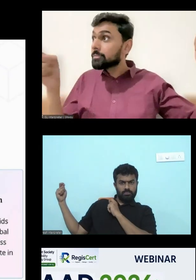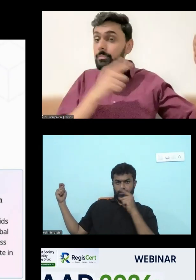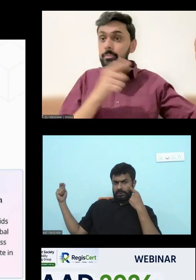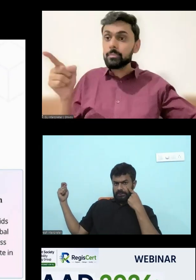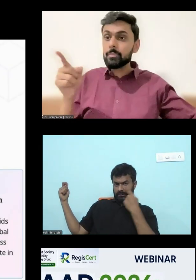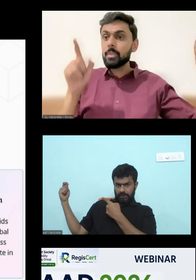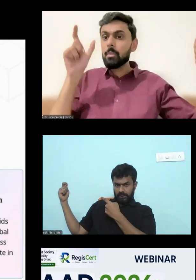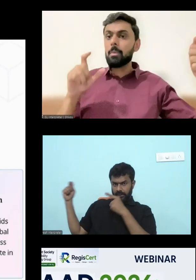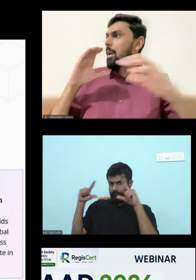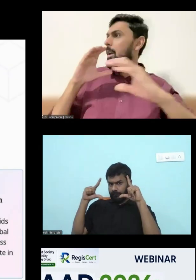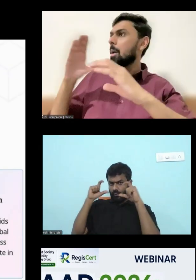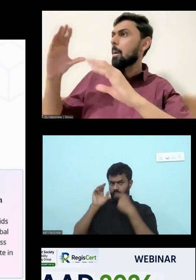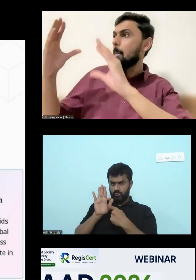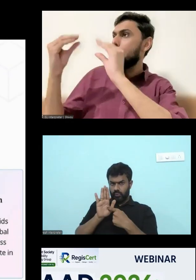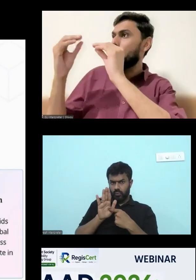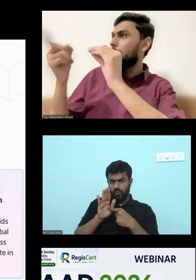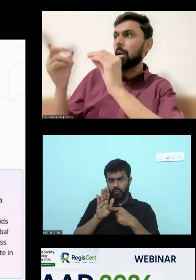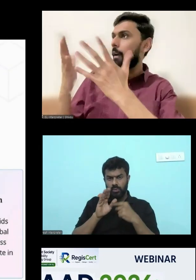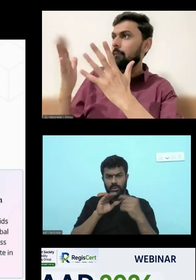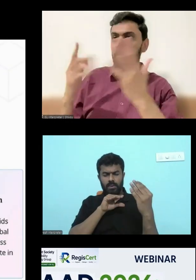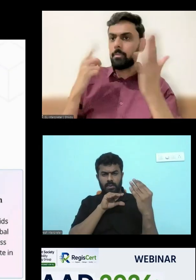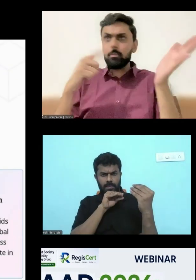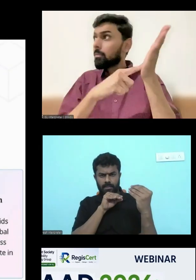students to express needs and participate in the classroom.